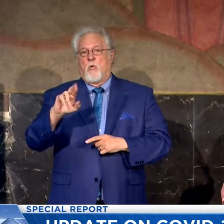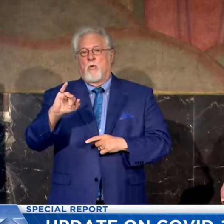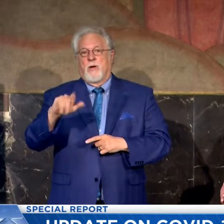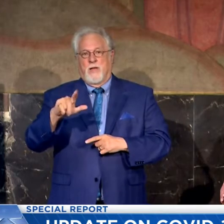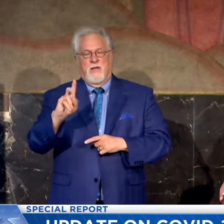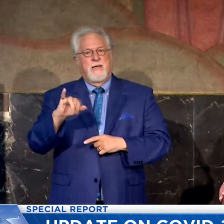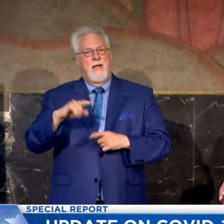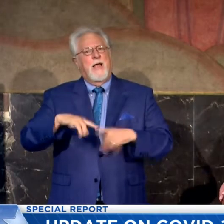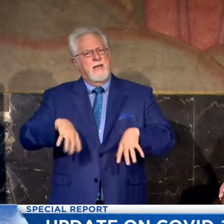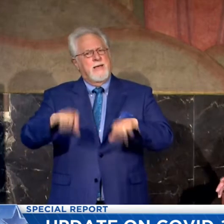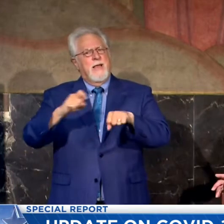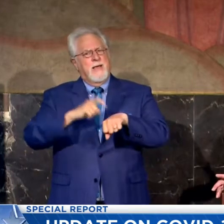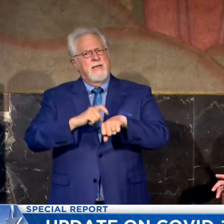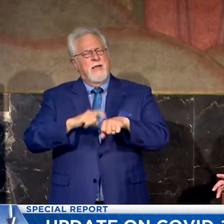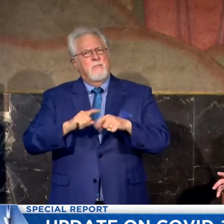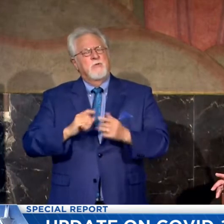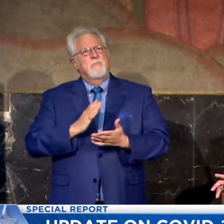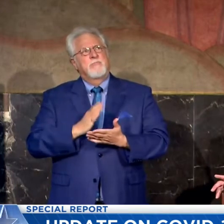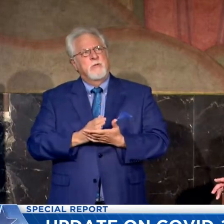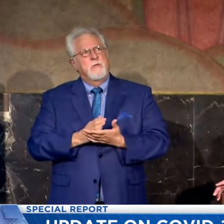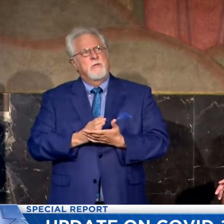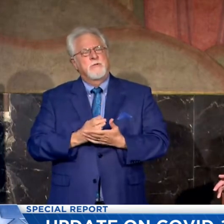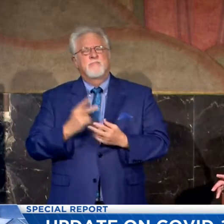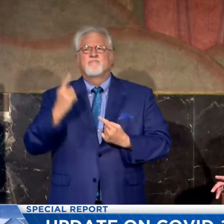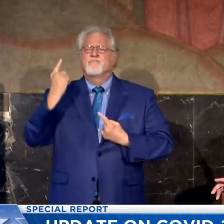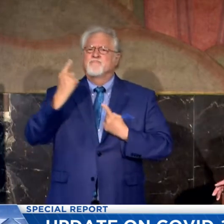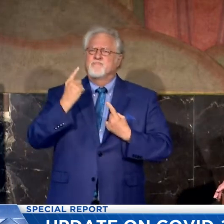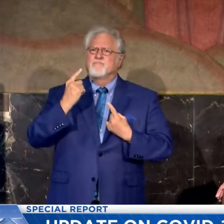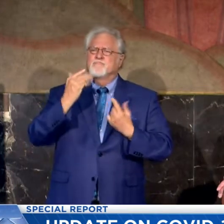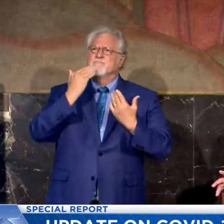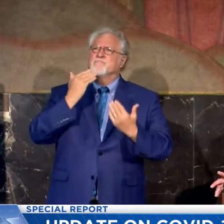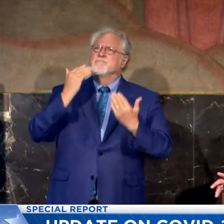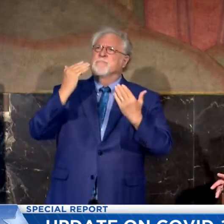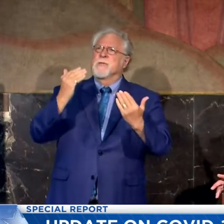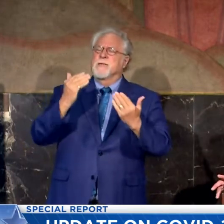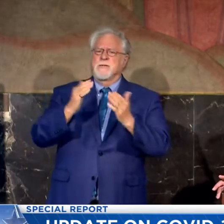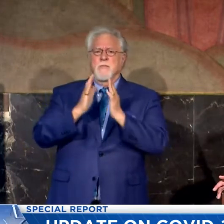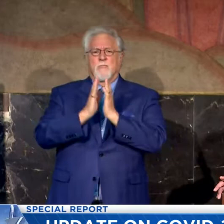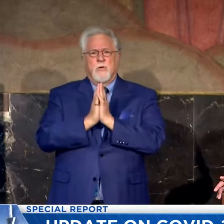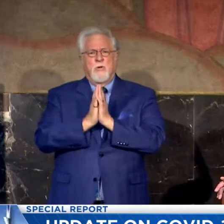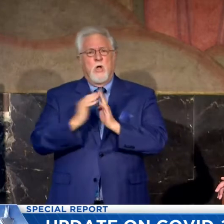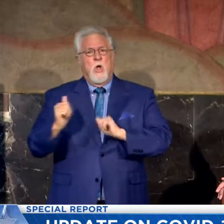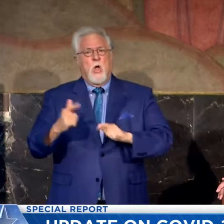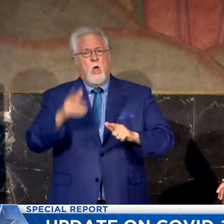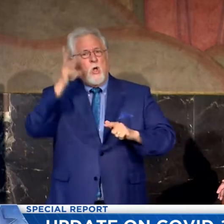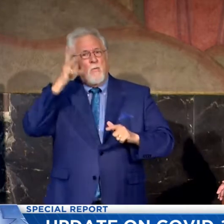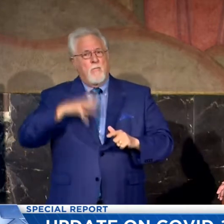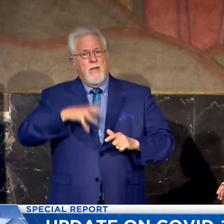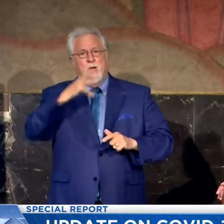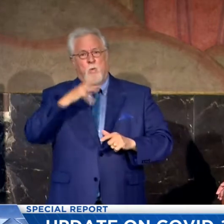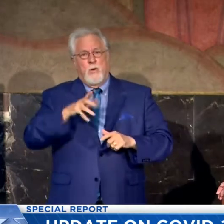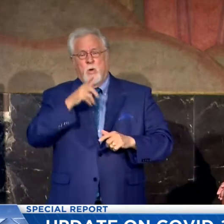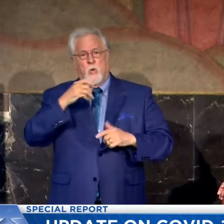IT IS AN IMPORTANT EFFORT THAT THEY ARE MAKING. I APPRECIATE THAT. I HOPE THAT EVERYONE WILL HAVE A HAPPY AND SAFE MEMORIAL DAY.